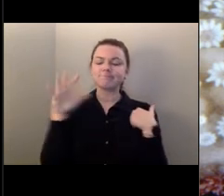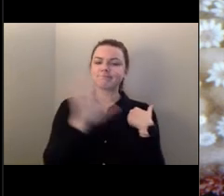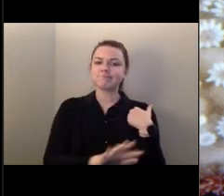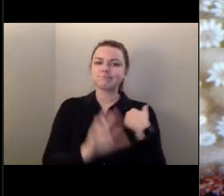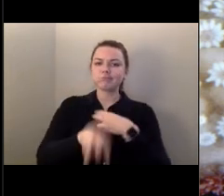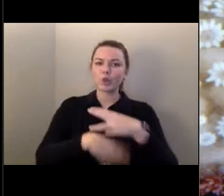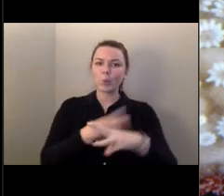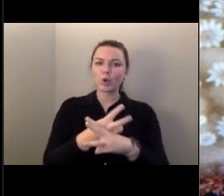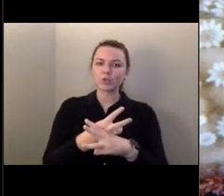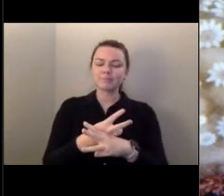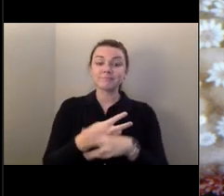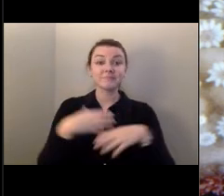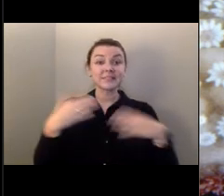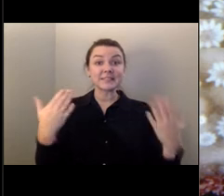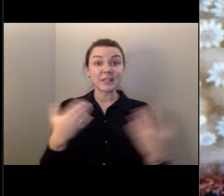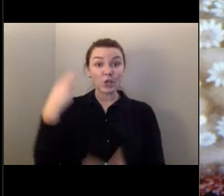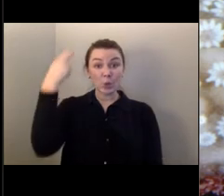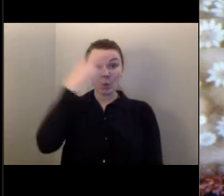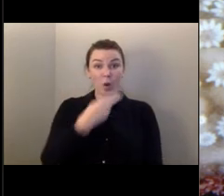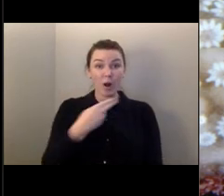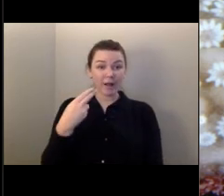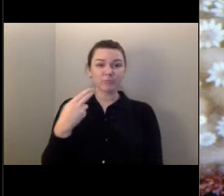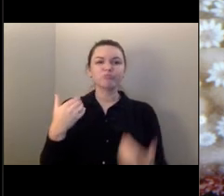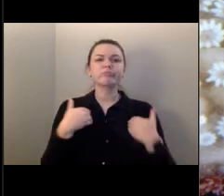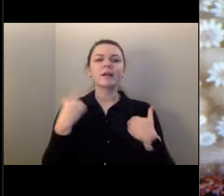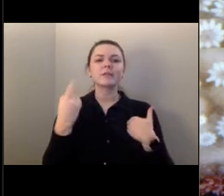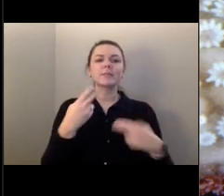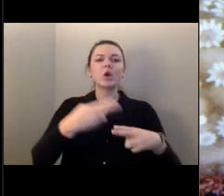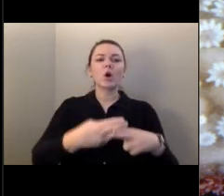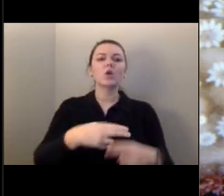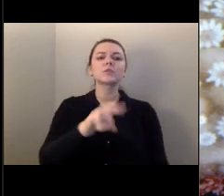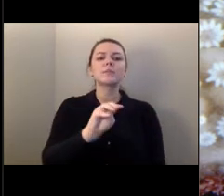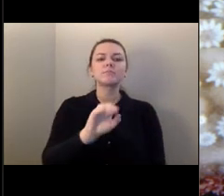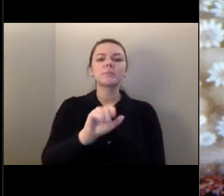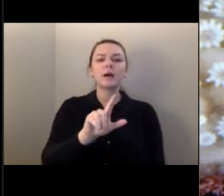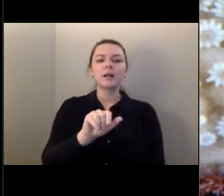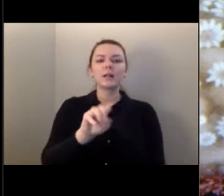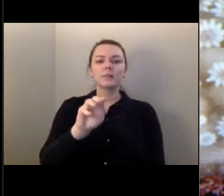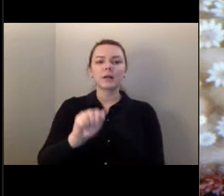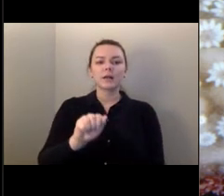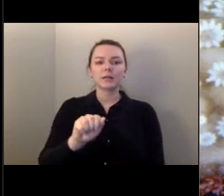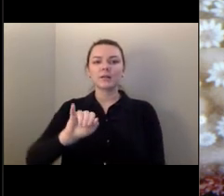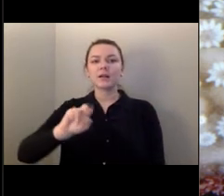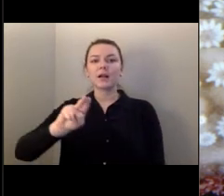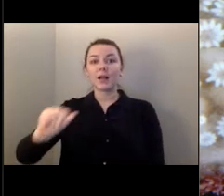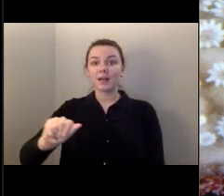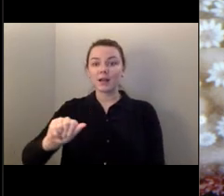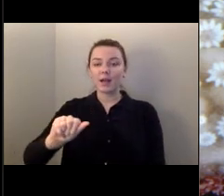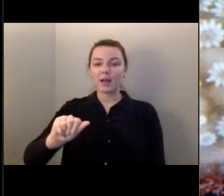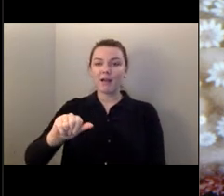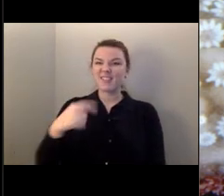we have a practice that we call Mālama ʻAina. So I want you to repeat after me. Malama.